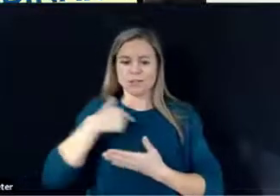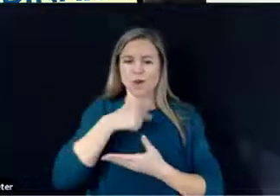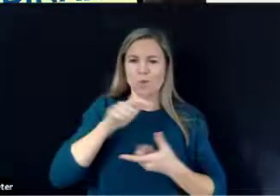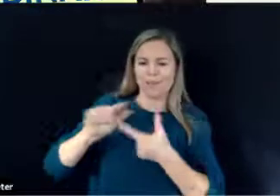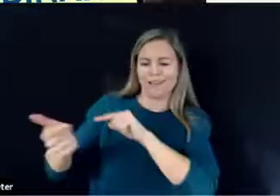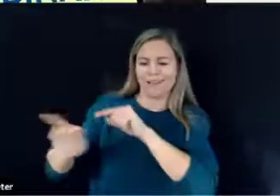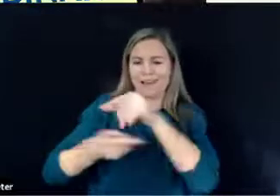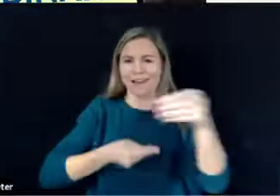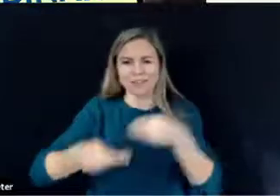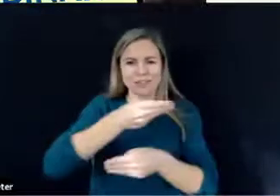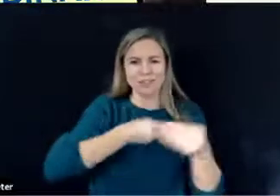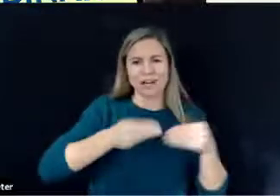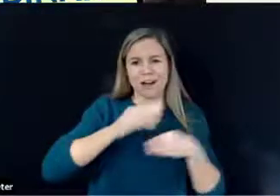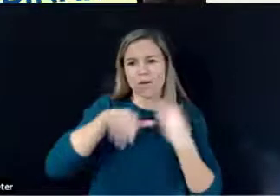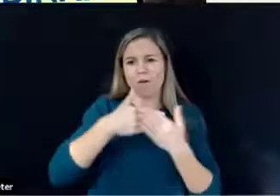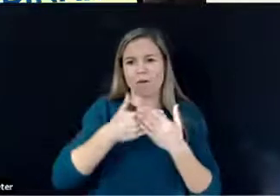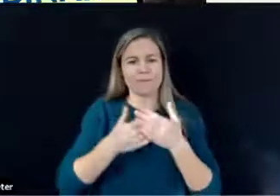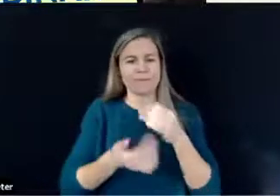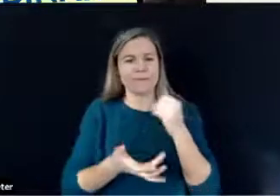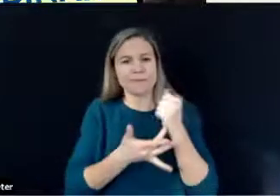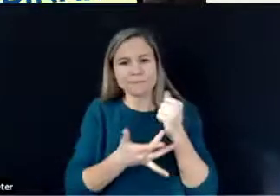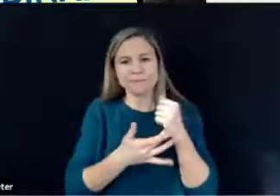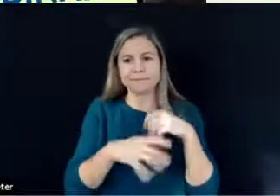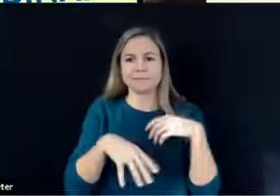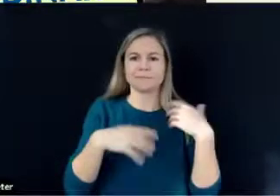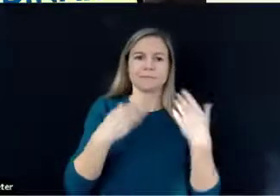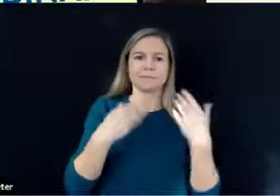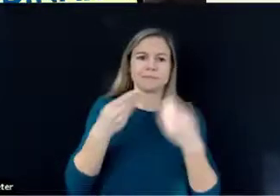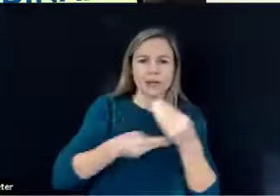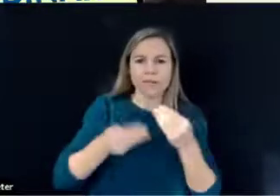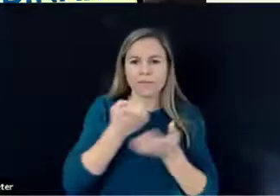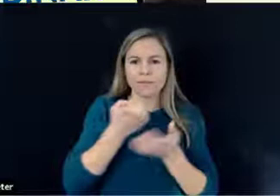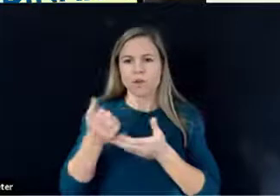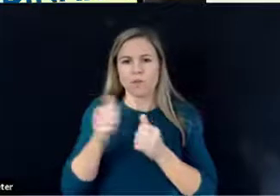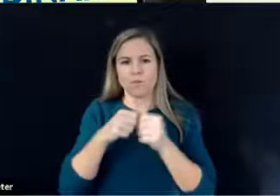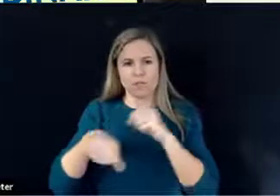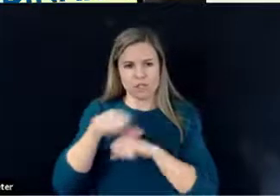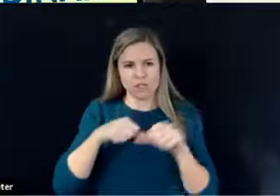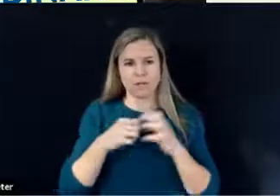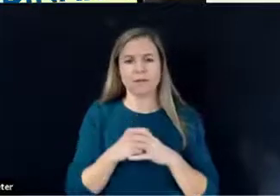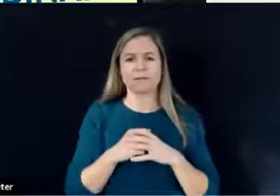sharing that equipment with one another. Regional meetups on the off years that we don't have